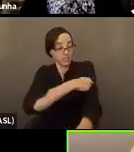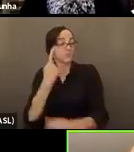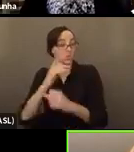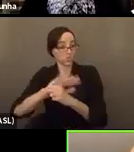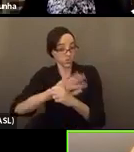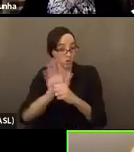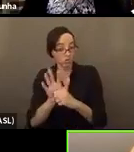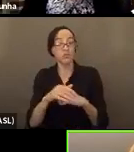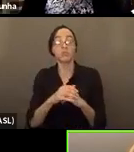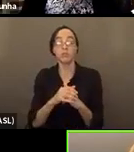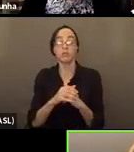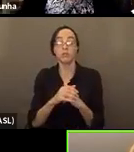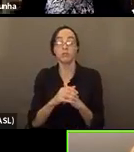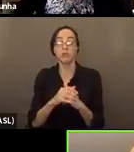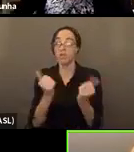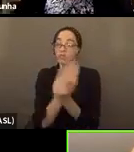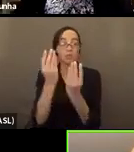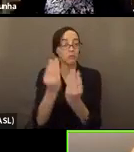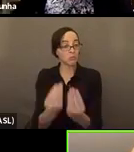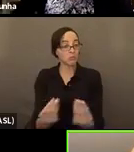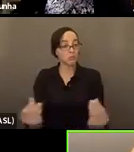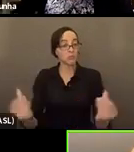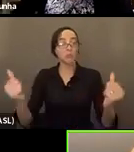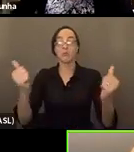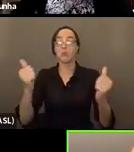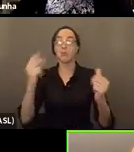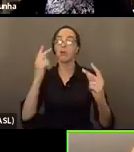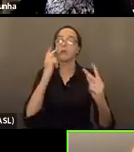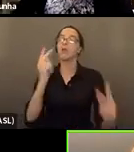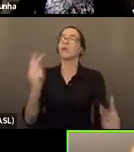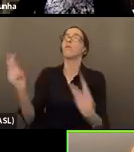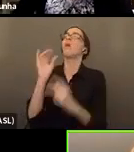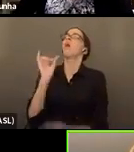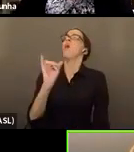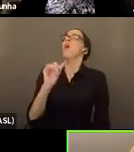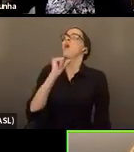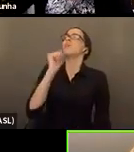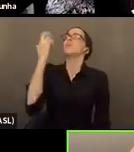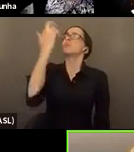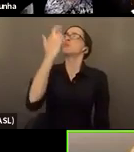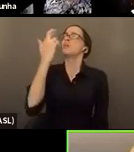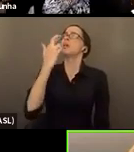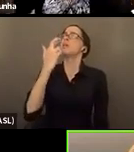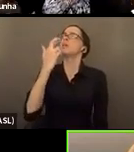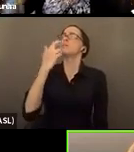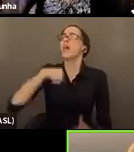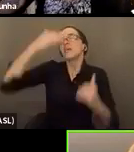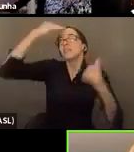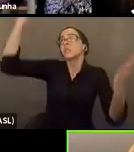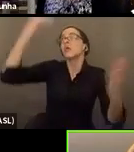we're not afraid to ask for help and and emotional help and mental health assistance too and i can't